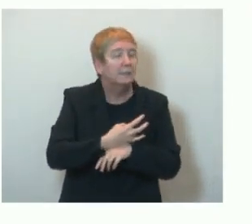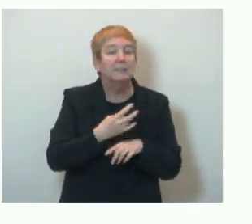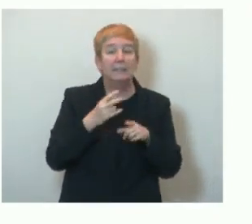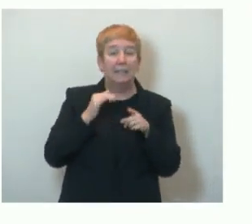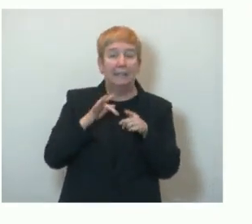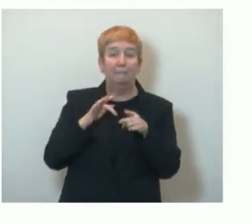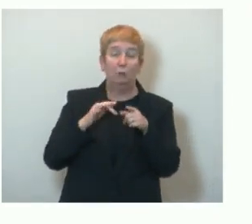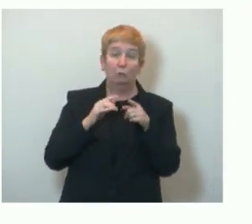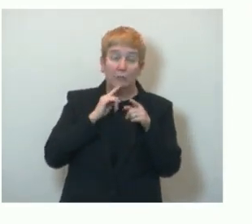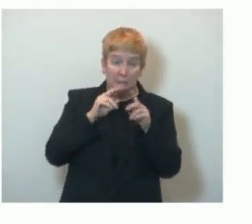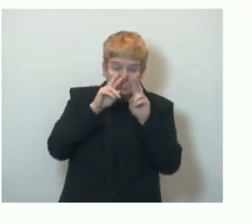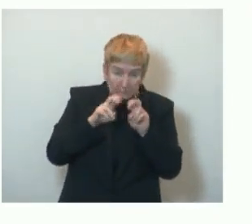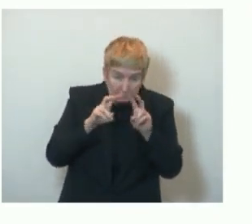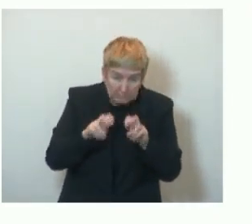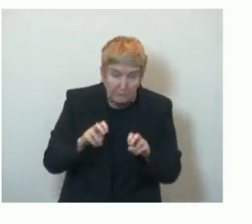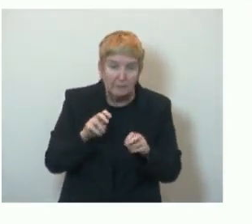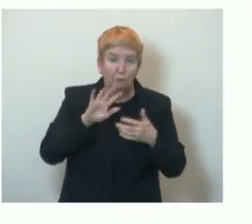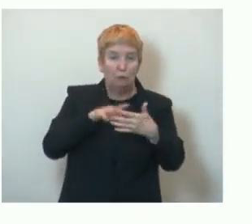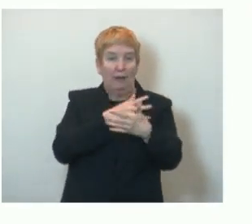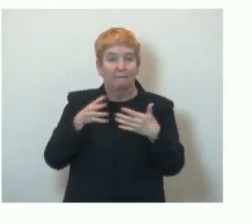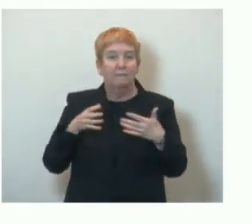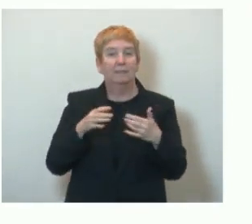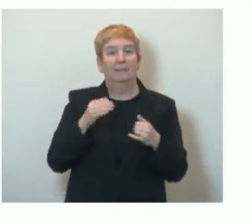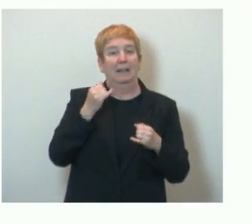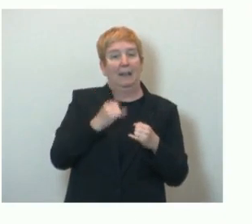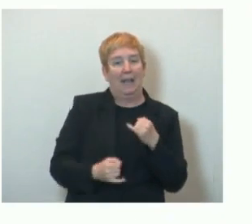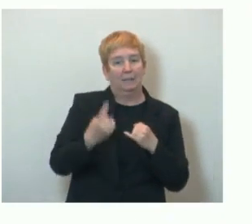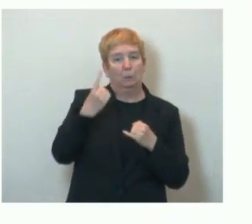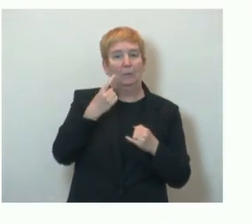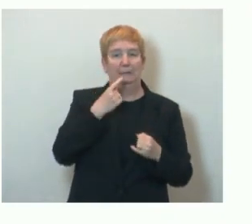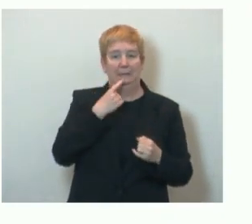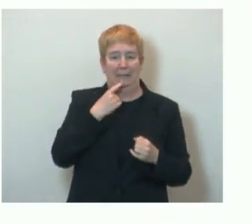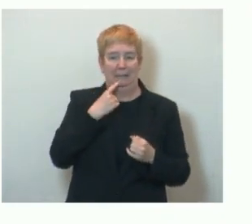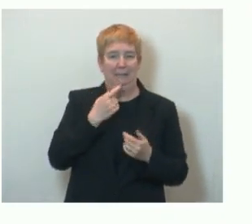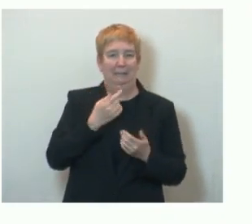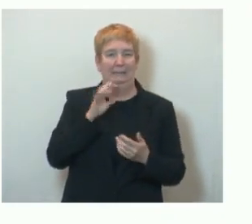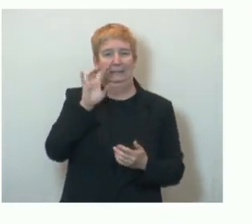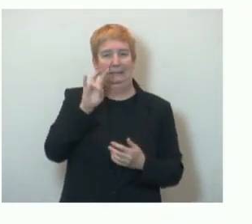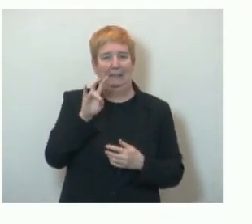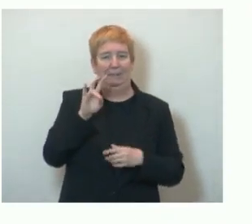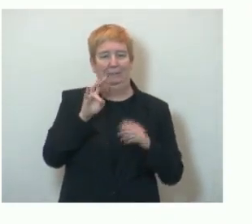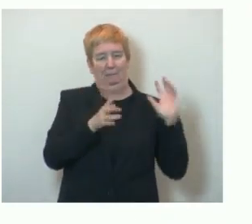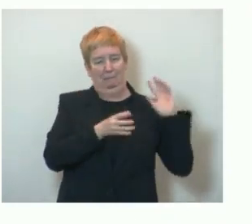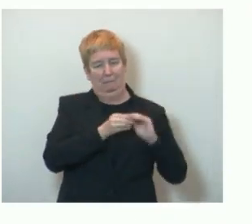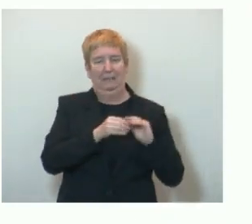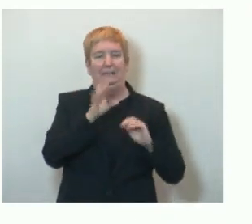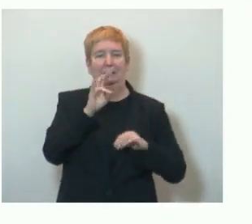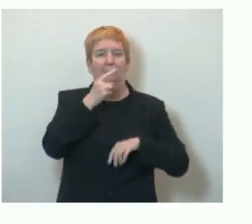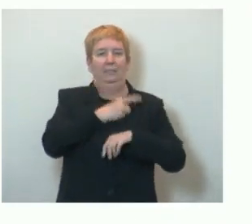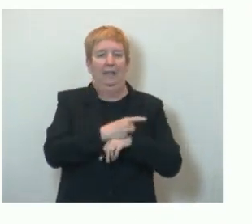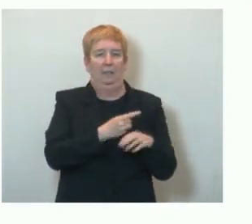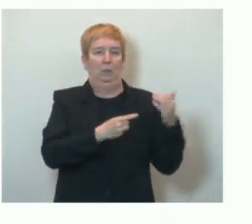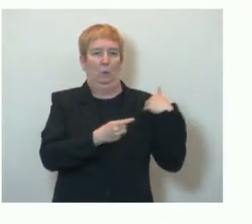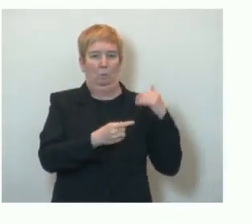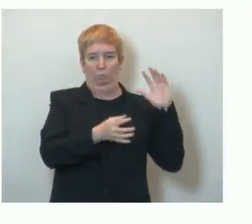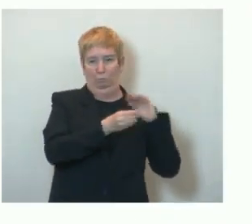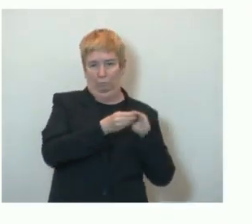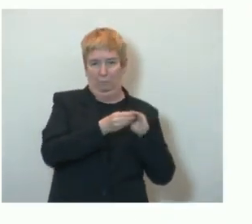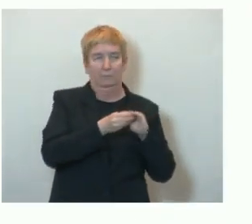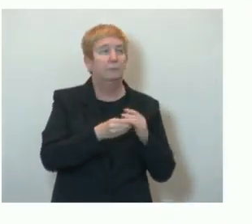AVERAGE A MOVING AVERAGE OVER A SEVEN DAY PERIOD SO YOU CAN IF YOU HAVE REALLY GOOD VISION YOU CAN SEE THE GRAPH ADDED.